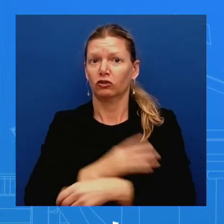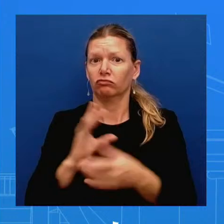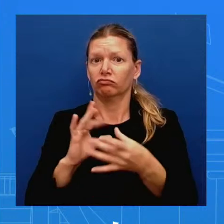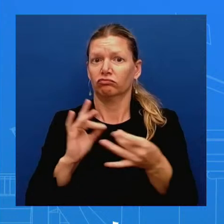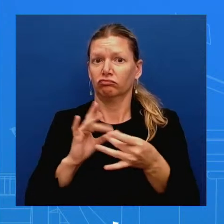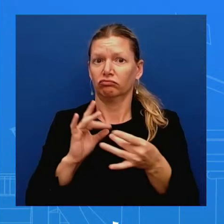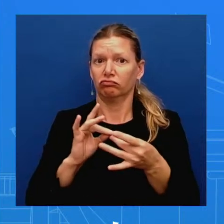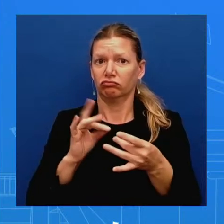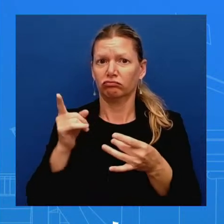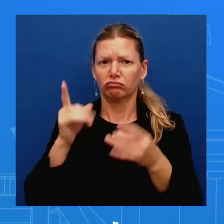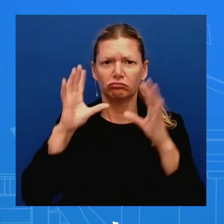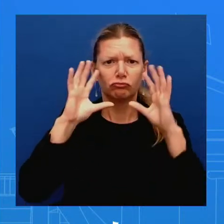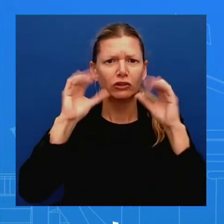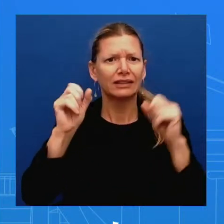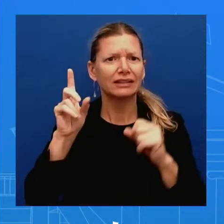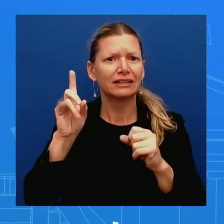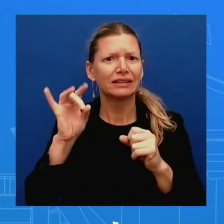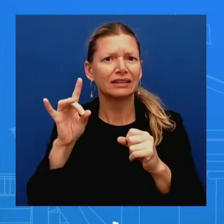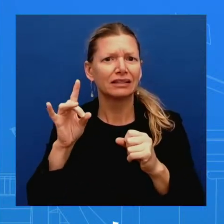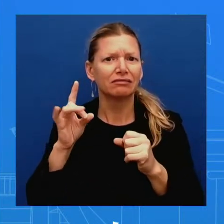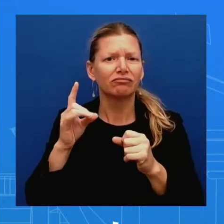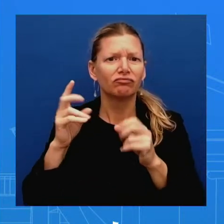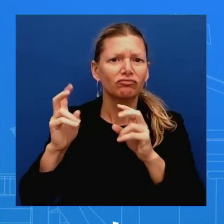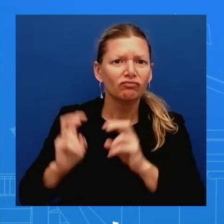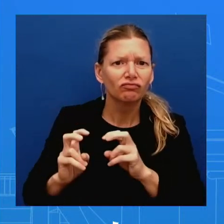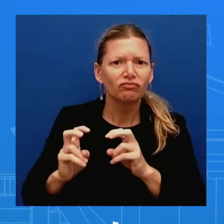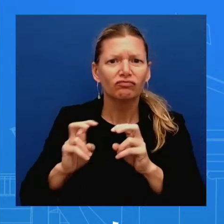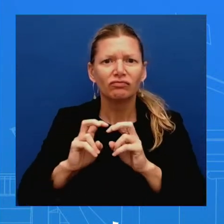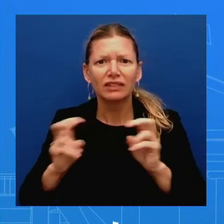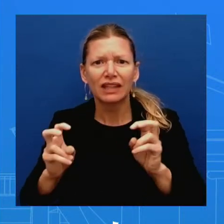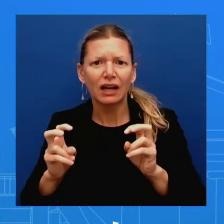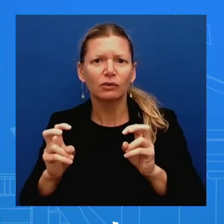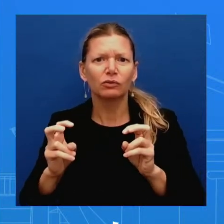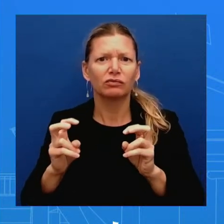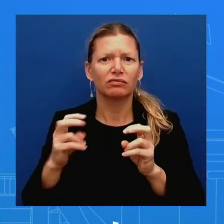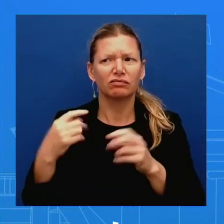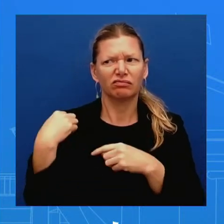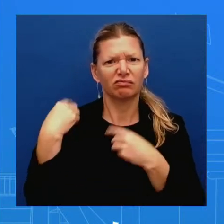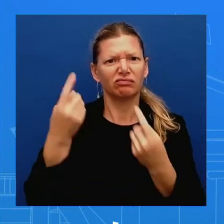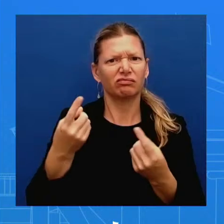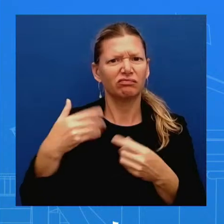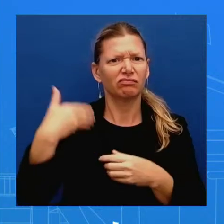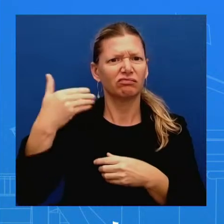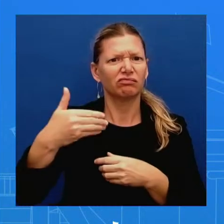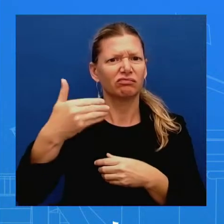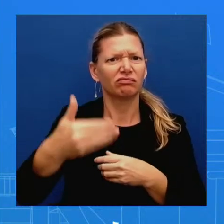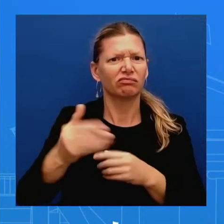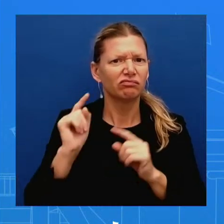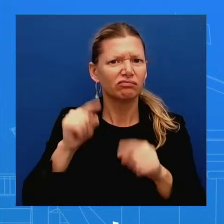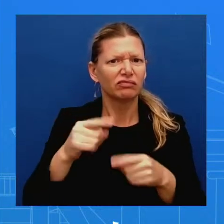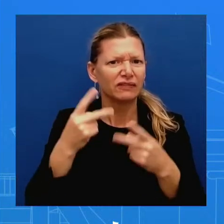over the course of -- of his career. So, he was very familiar with the case. He kno- -- he knows the case. But he had engaged with the families in the past.